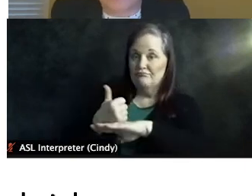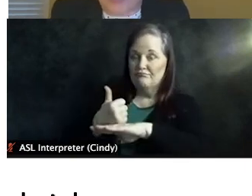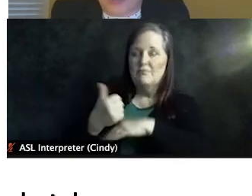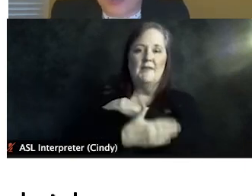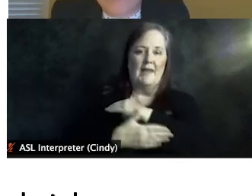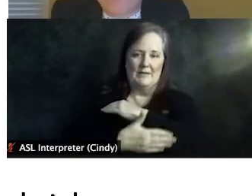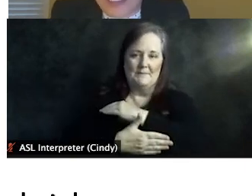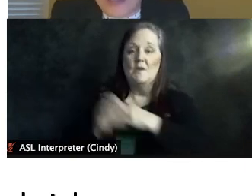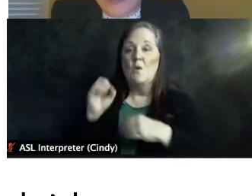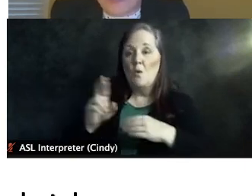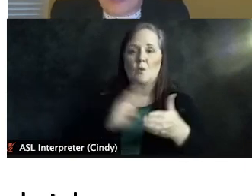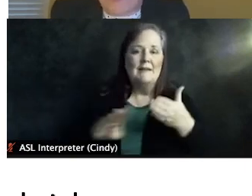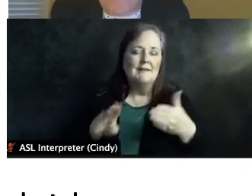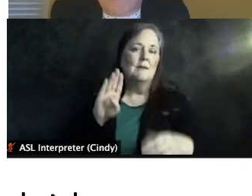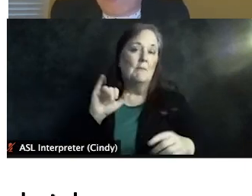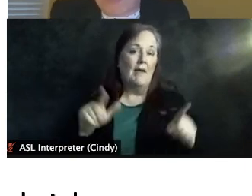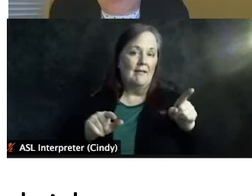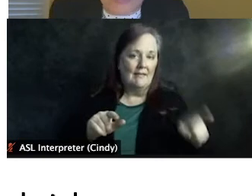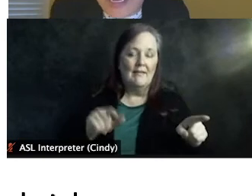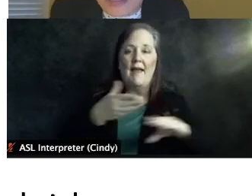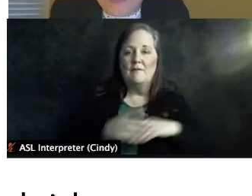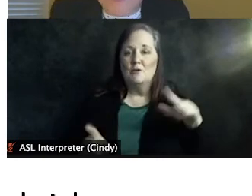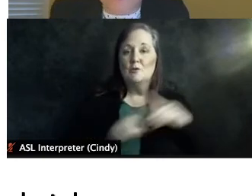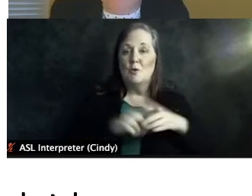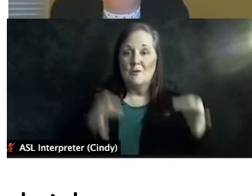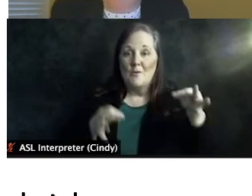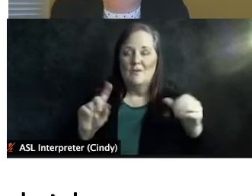So it could be more or less.